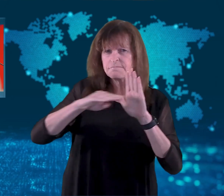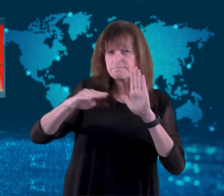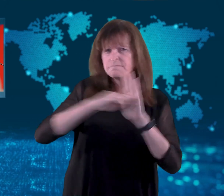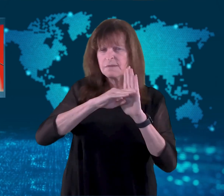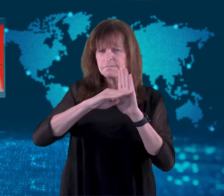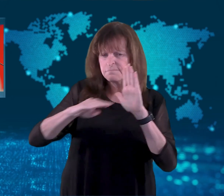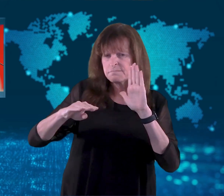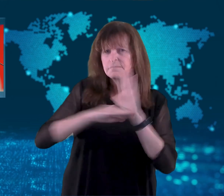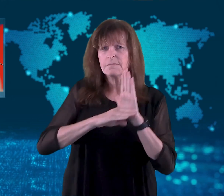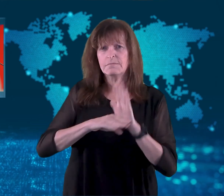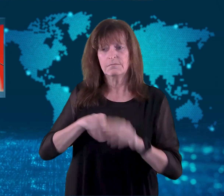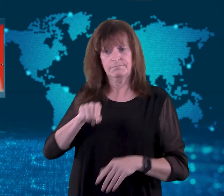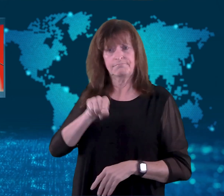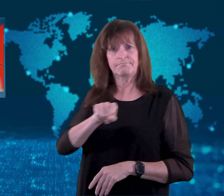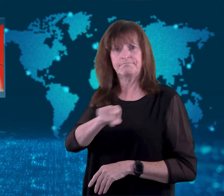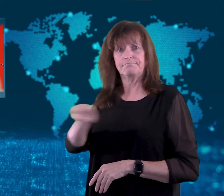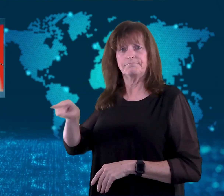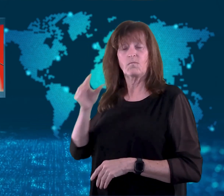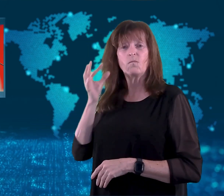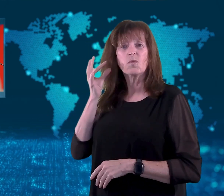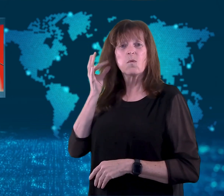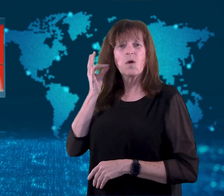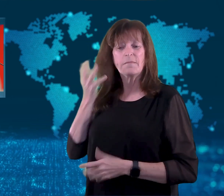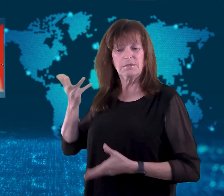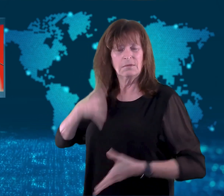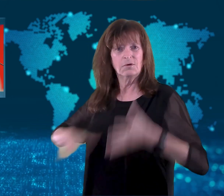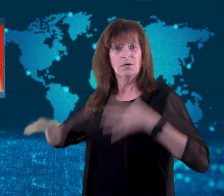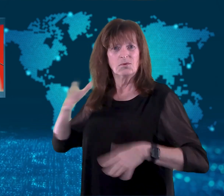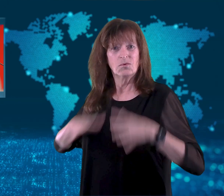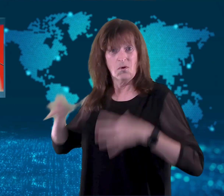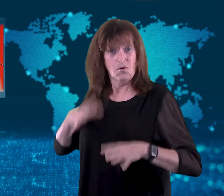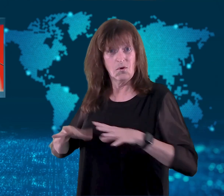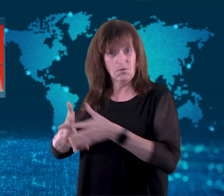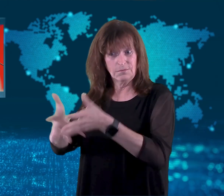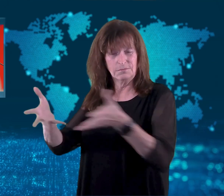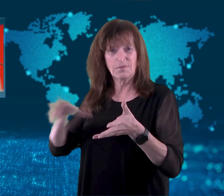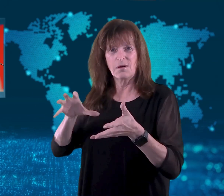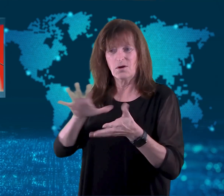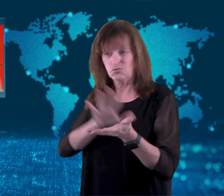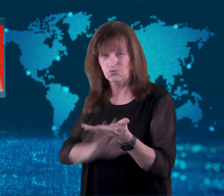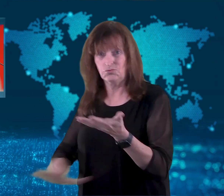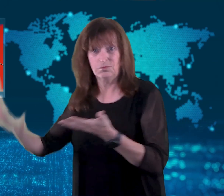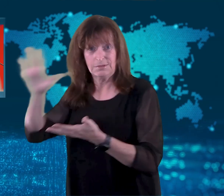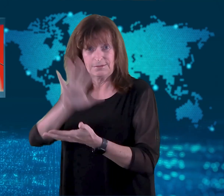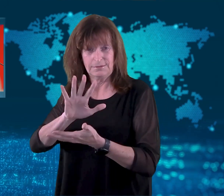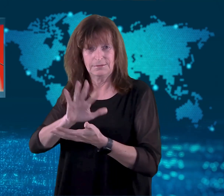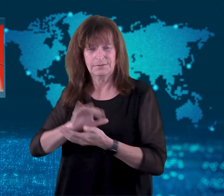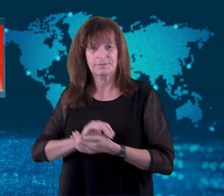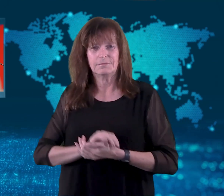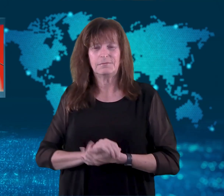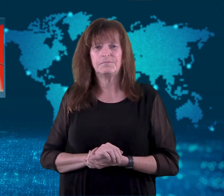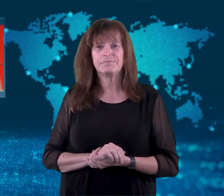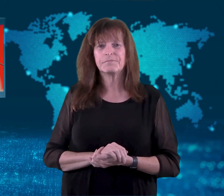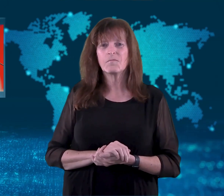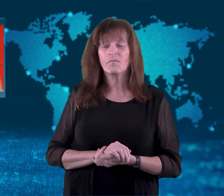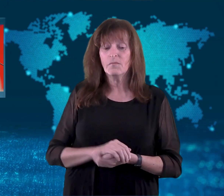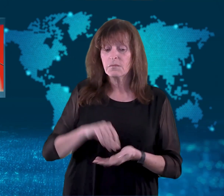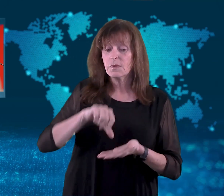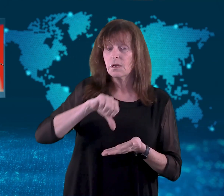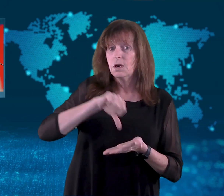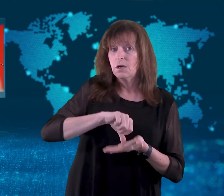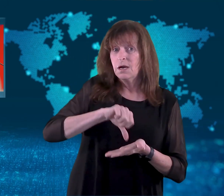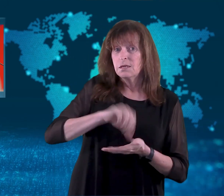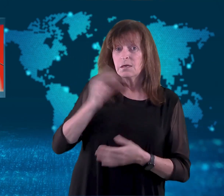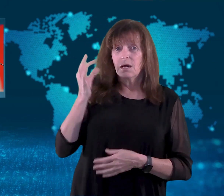The news of Amini's death comes weeks after President Raisi ordered